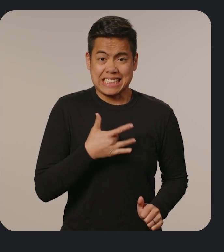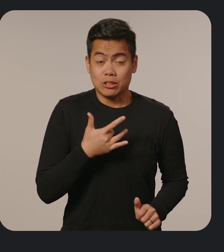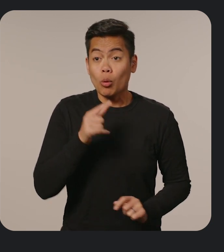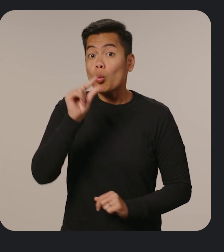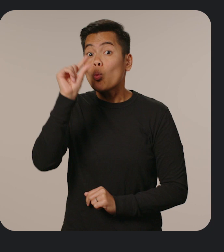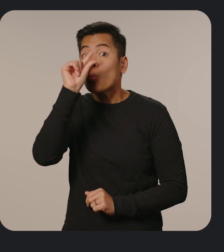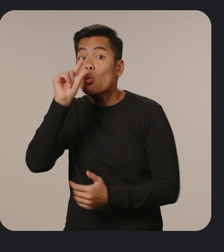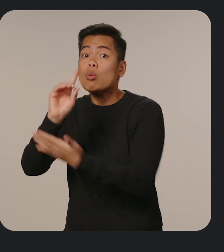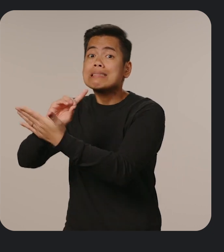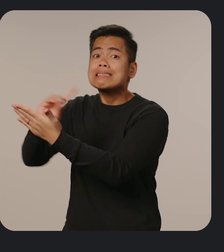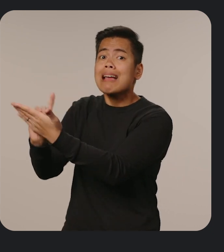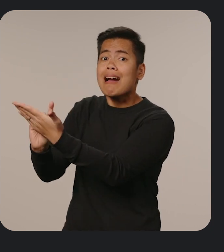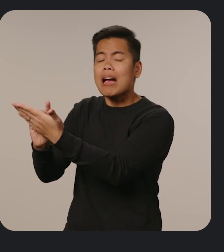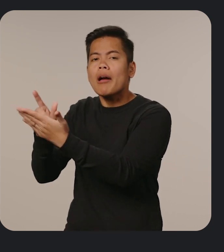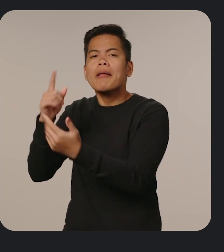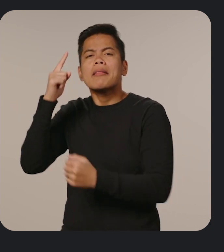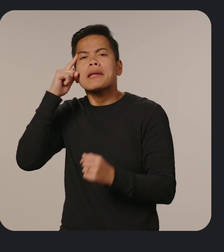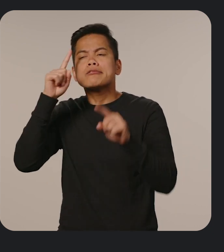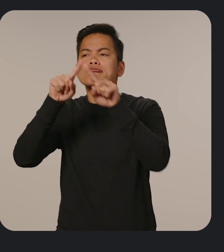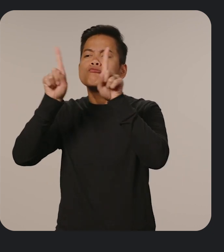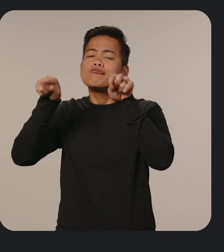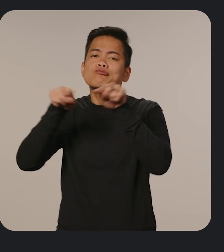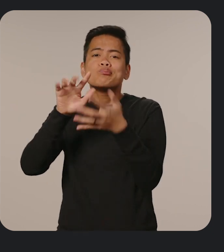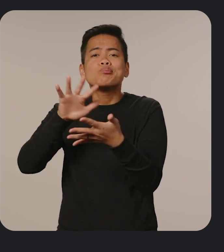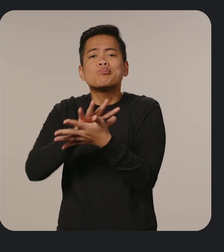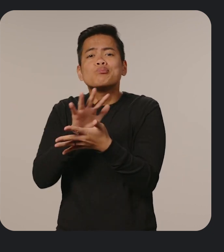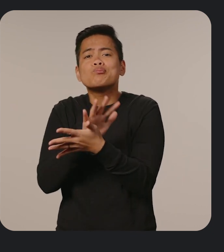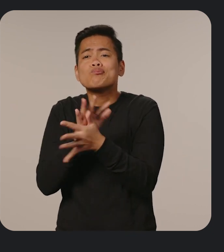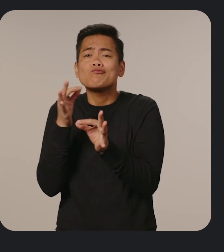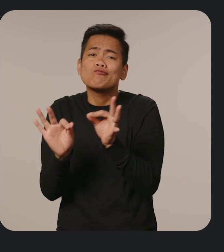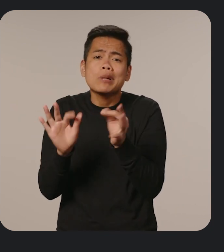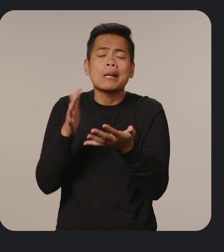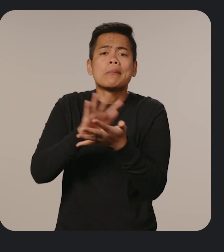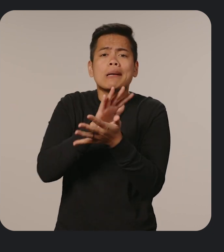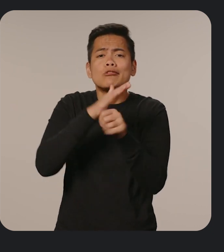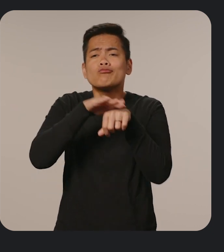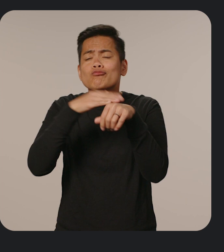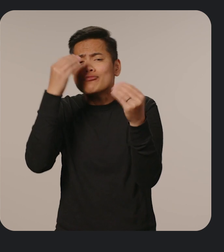That's do the same in the digital world. It made sense, but it just turned into stacks and stacks of dead paper.